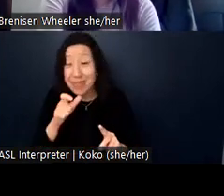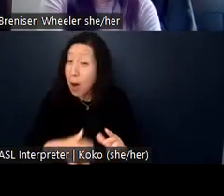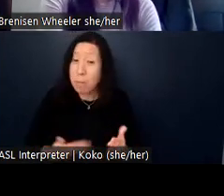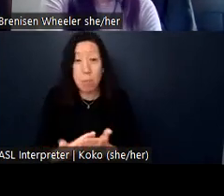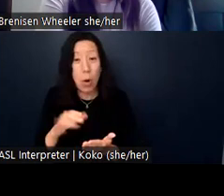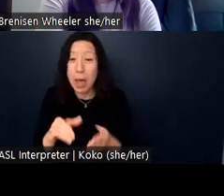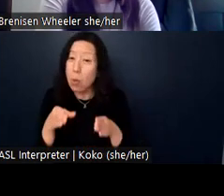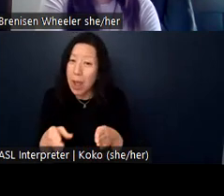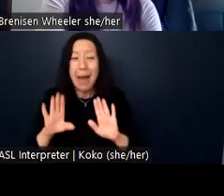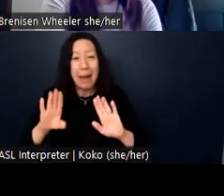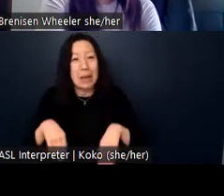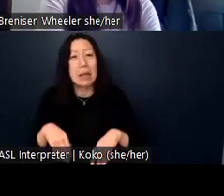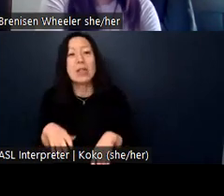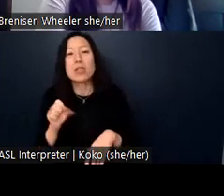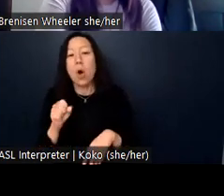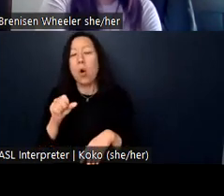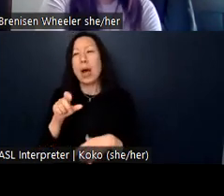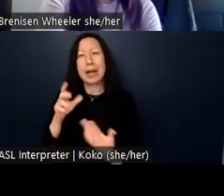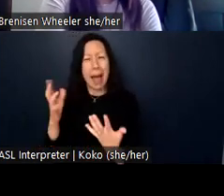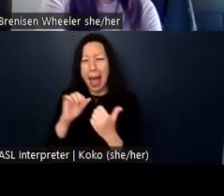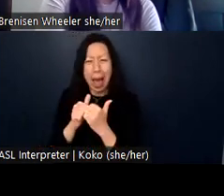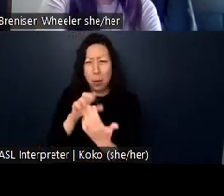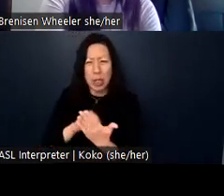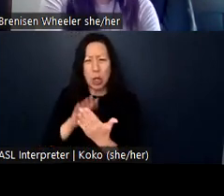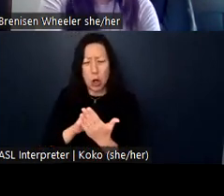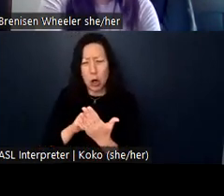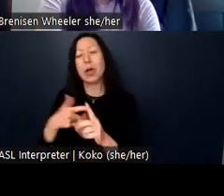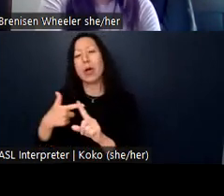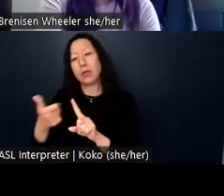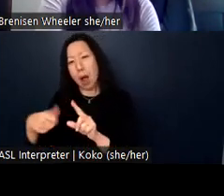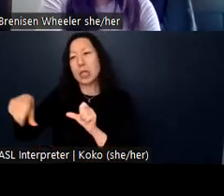12:58:01 of social and societal forces as well, too.